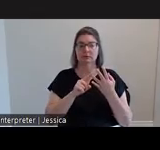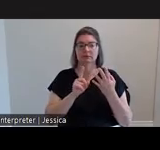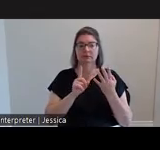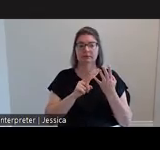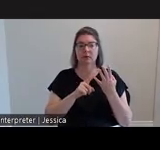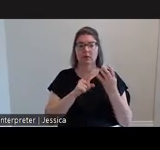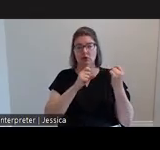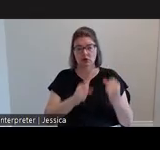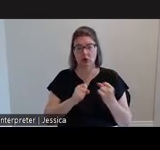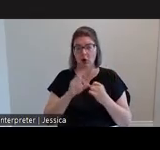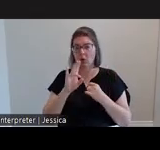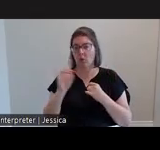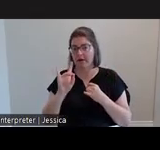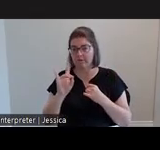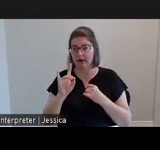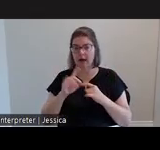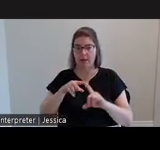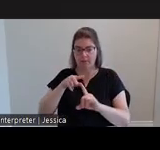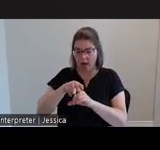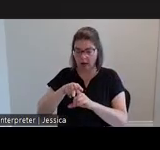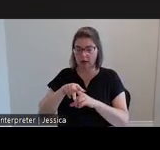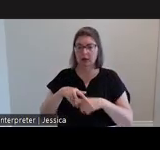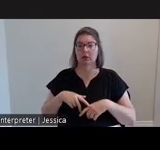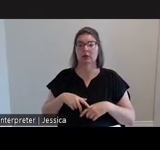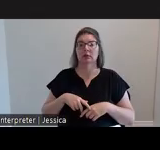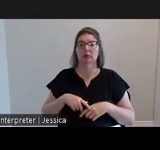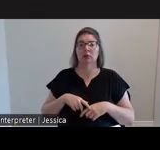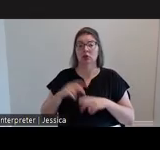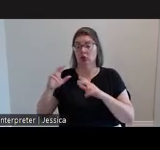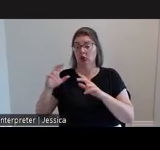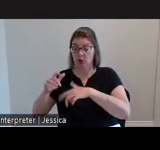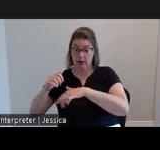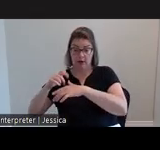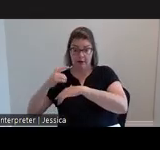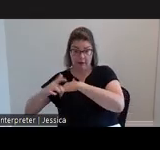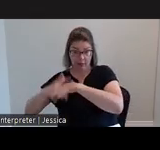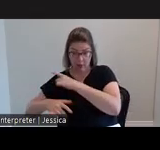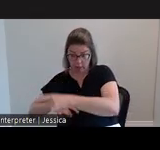um, you know, maybe extra computer access if the student was unable to